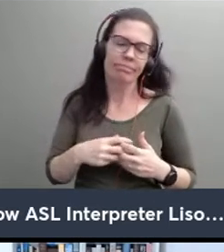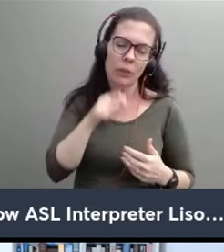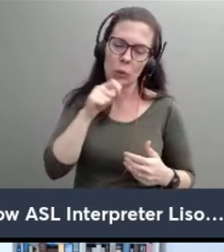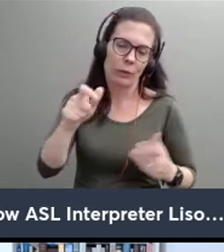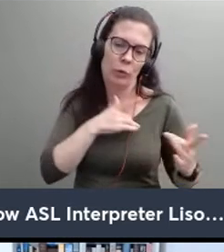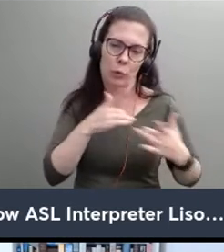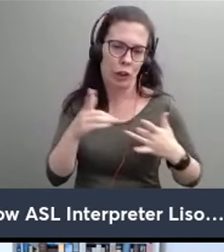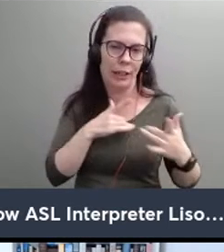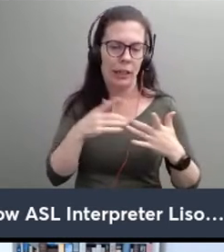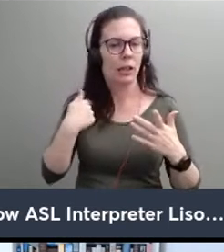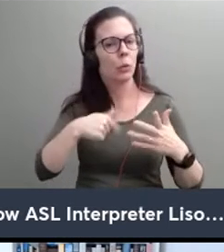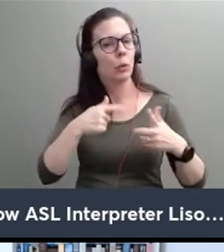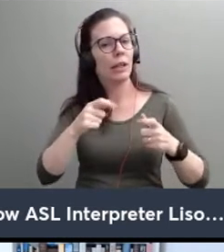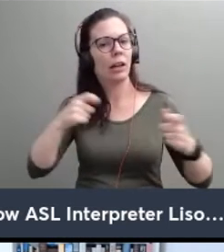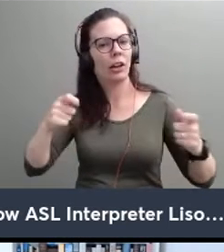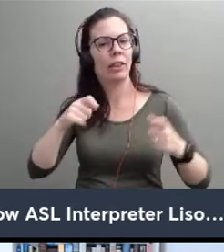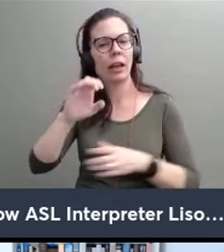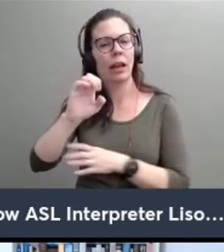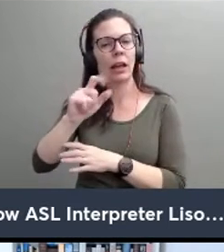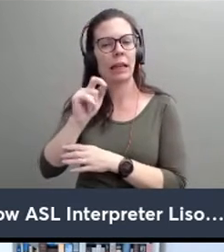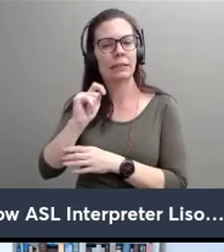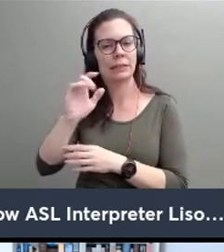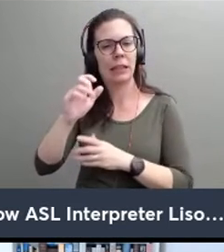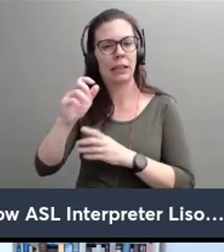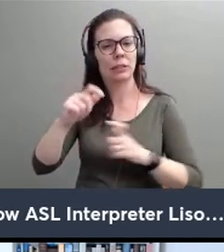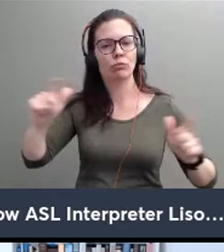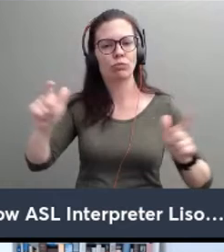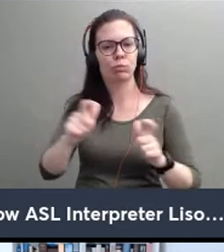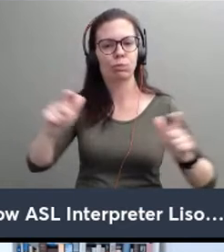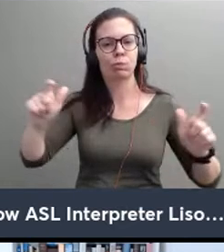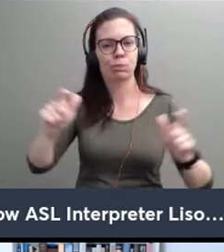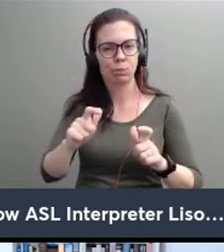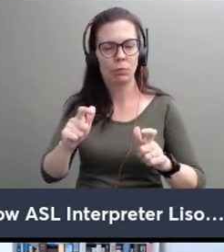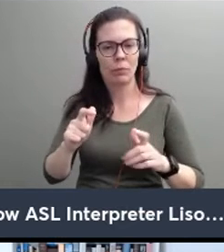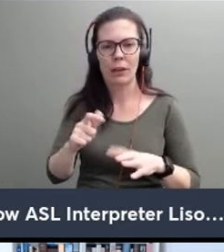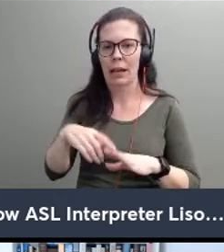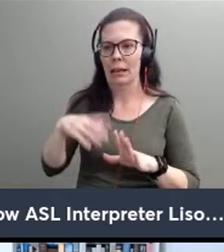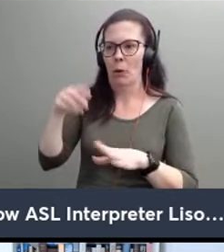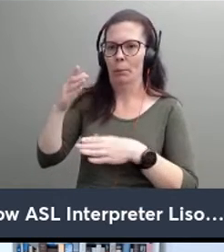We are elastic, we will scale for you. And if, knock on the wood, you get popular,